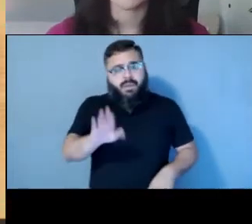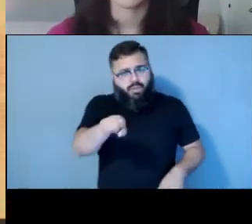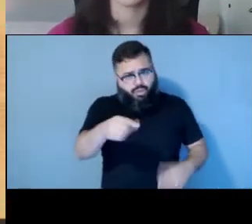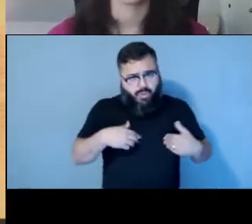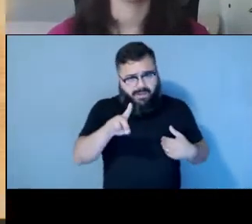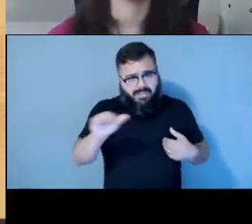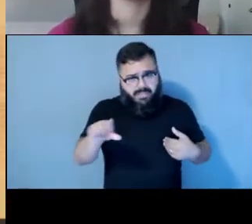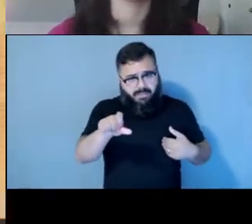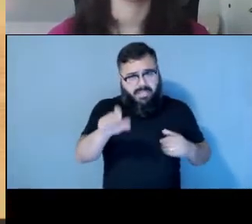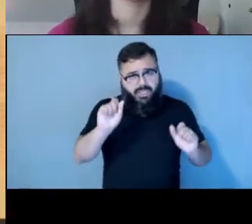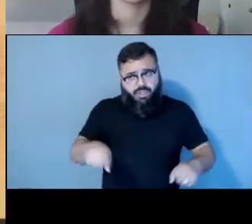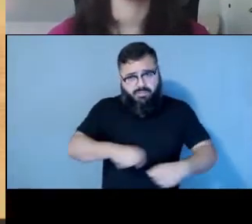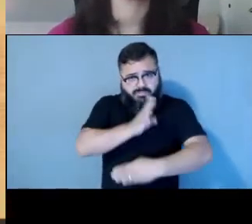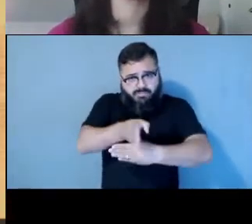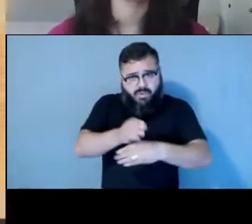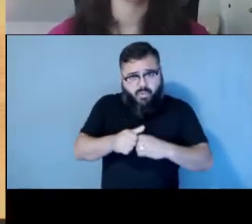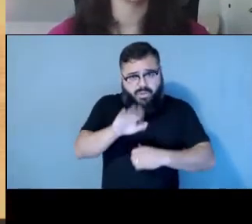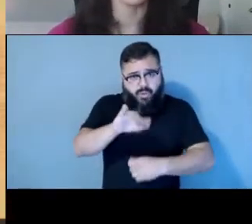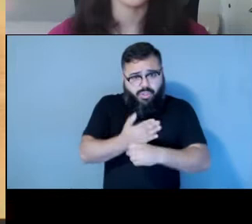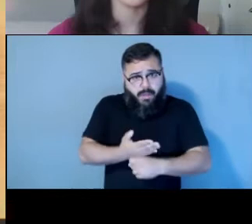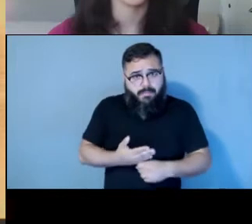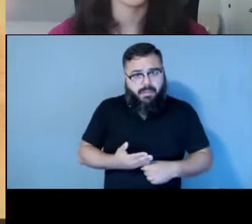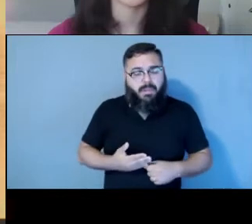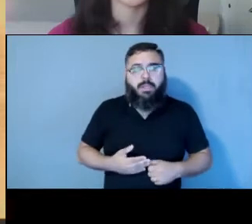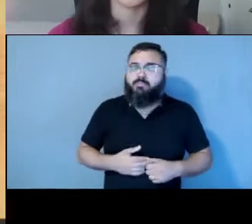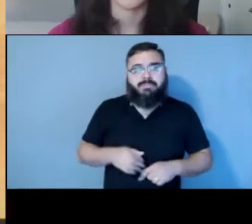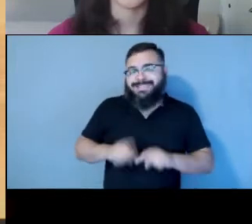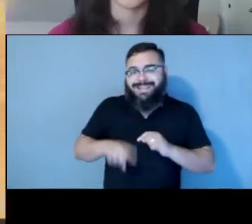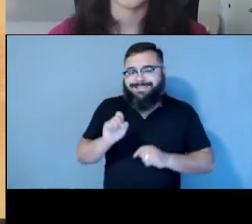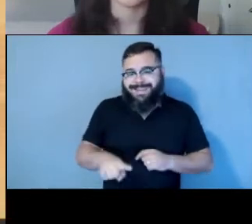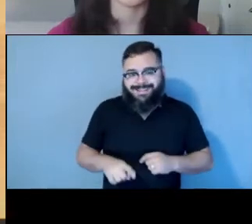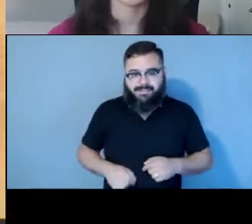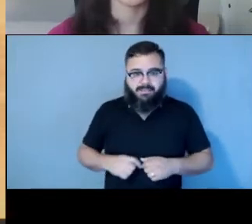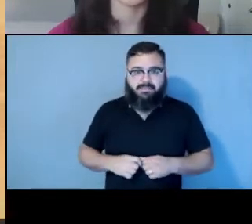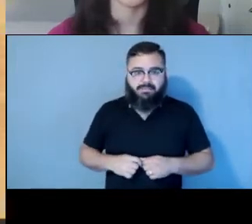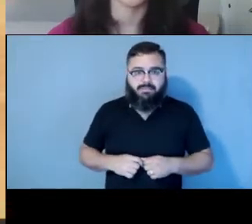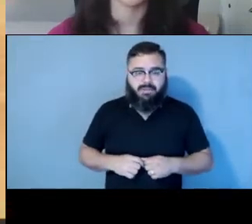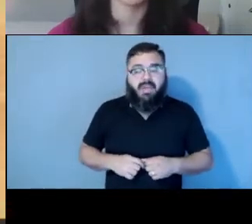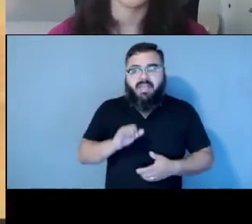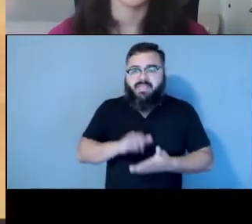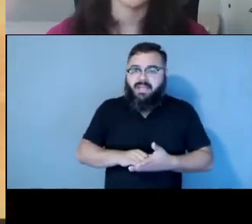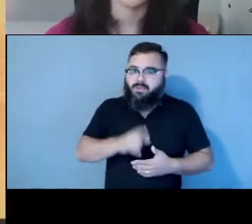that could interfere with your job or your ability to do this job? That's a pretty straightforward one,